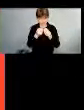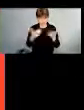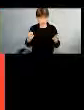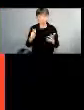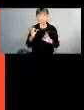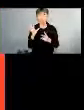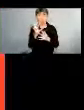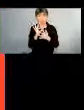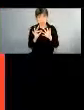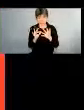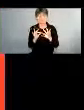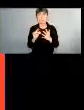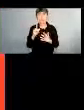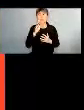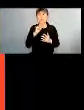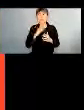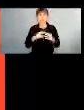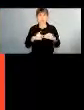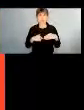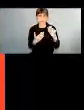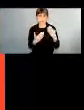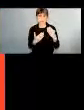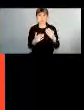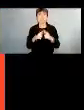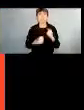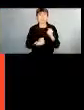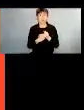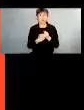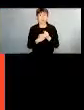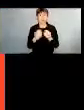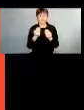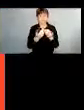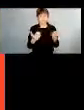recommended. The support material you provide should be relevant and meaningful to your